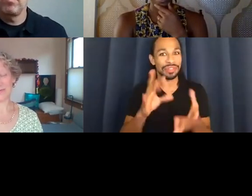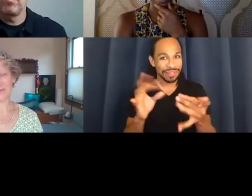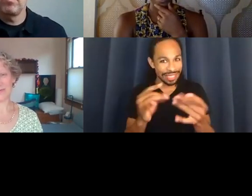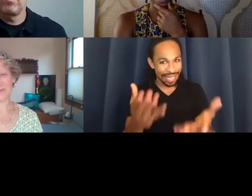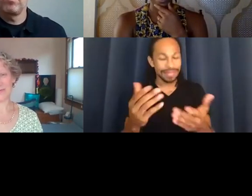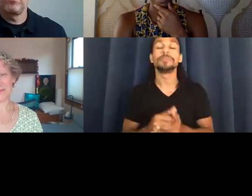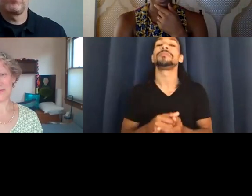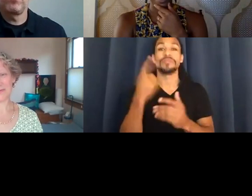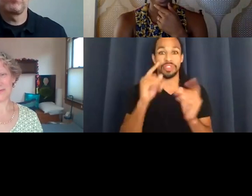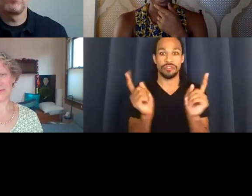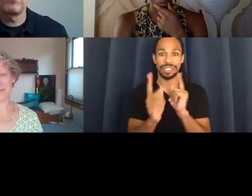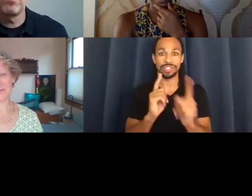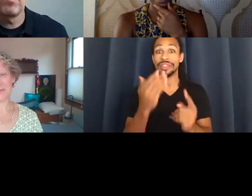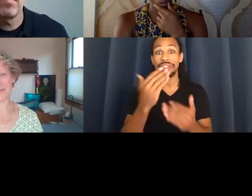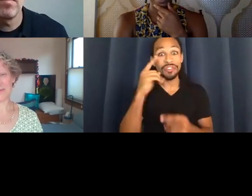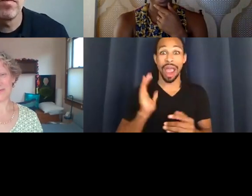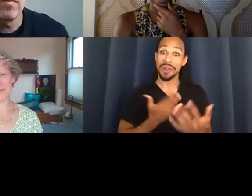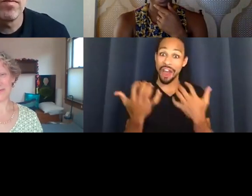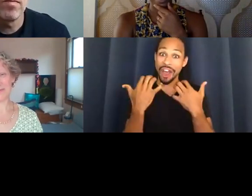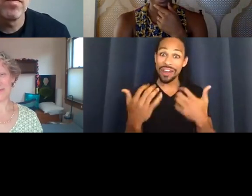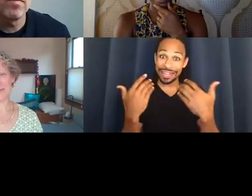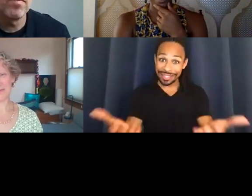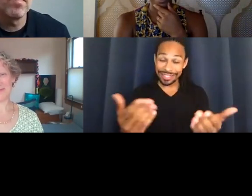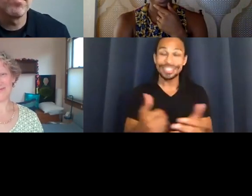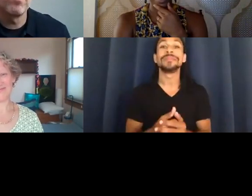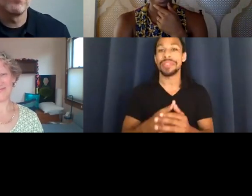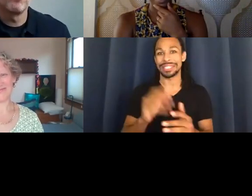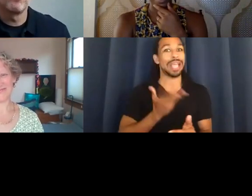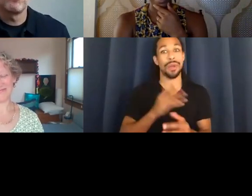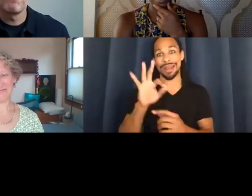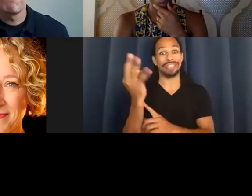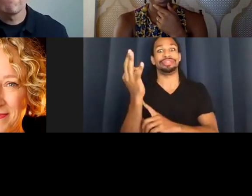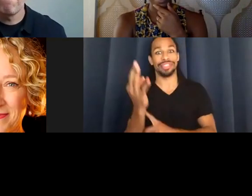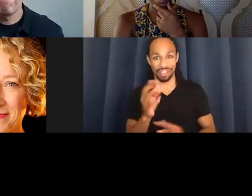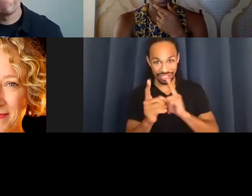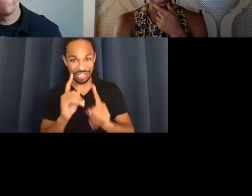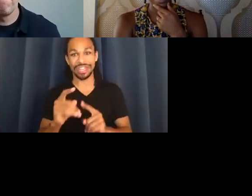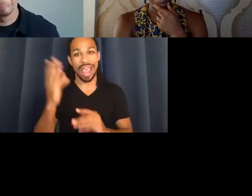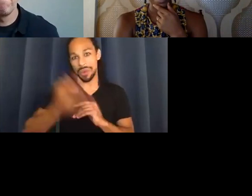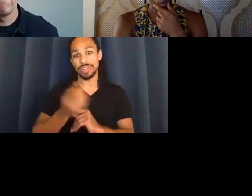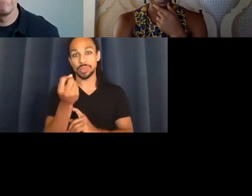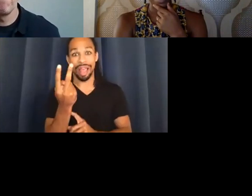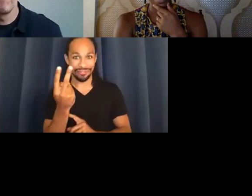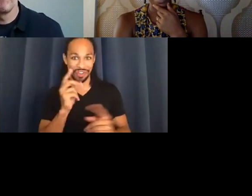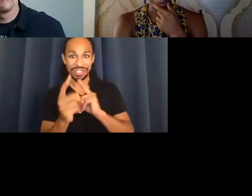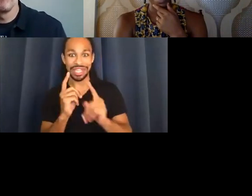at conversation nine of the 12 we're doing for the series.